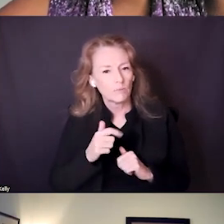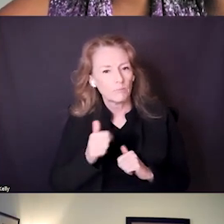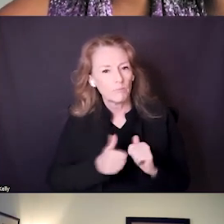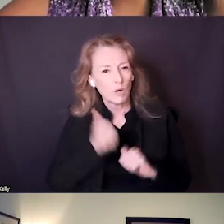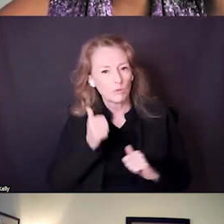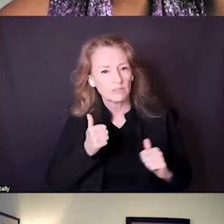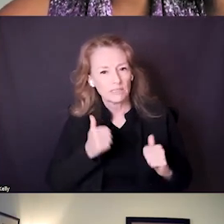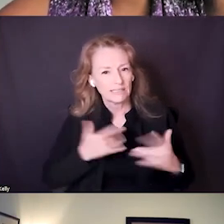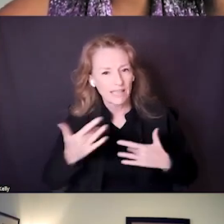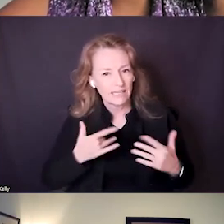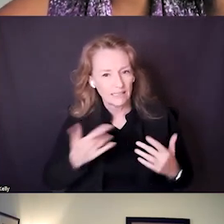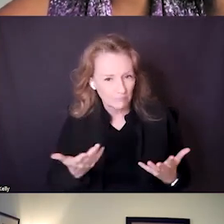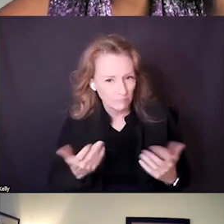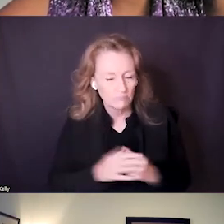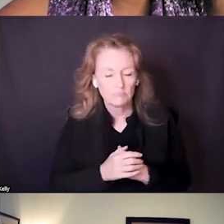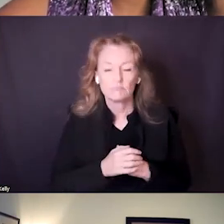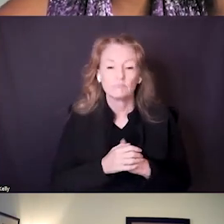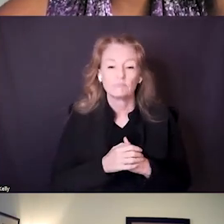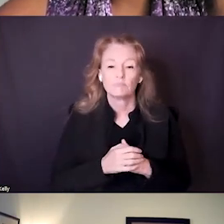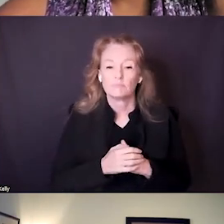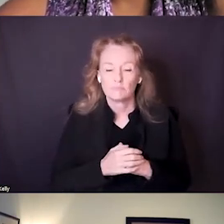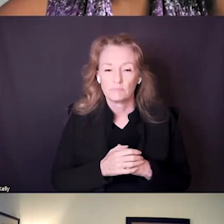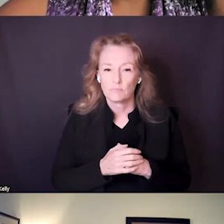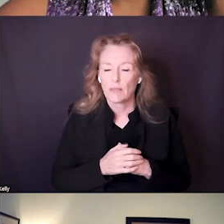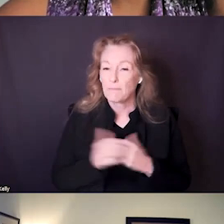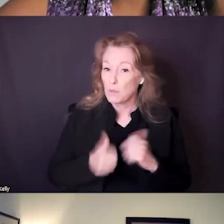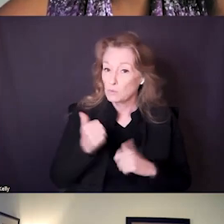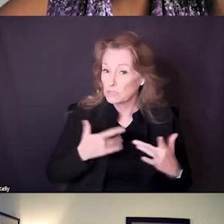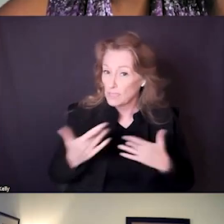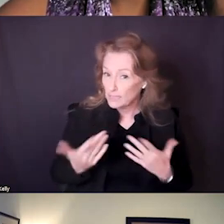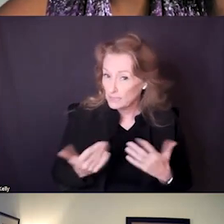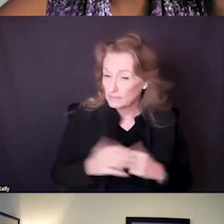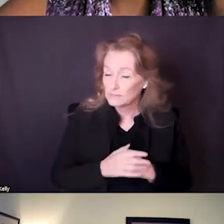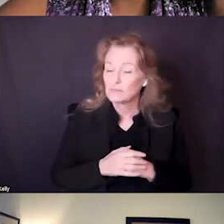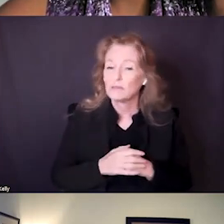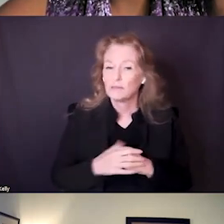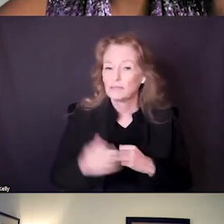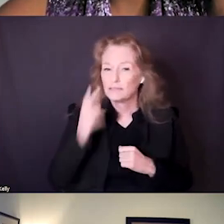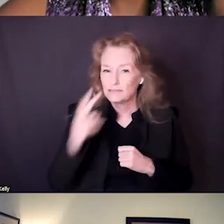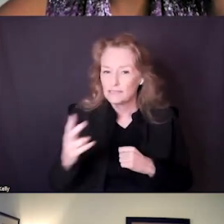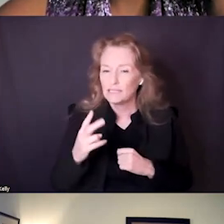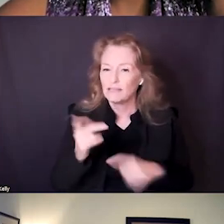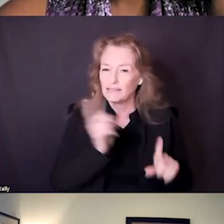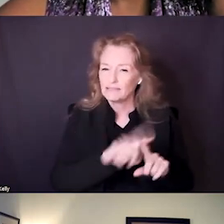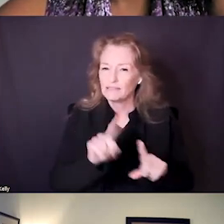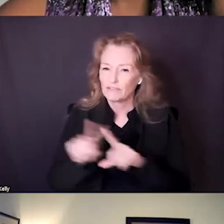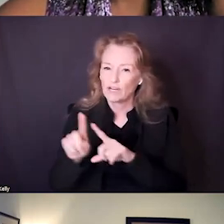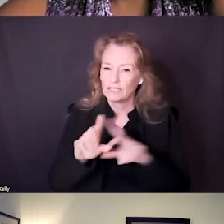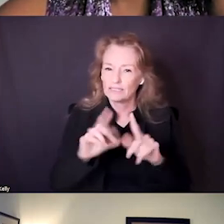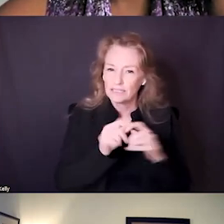AND THE MOST EXCITING WAS REALLY JUST SEEING THE TEAMS GET TOGETHER AND NETWORK.